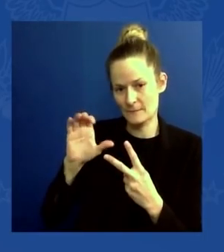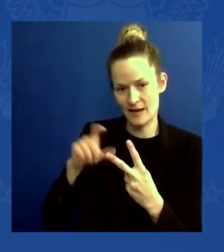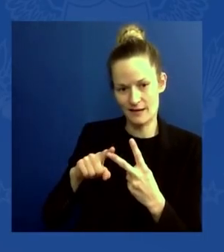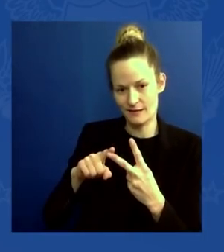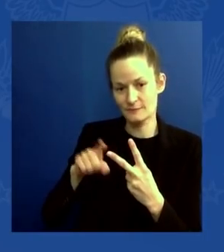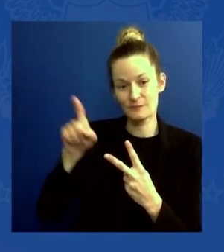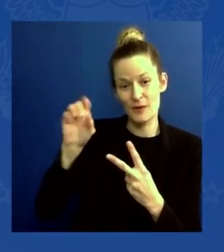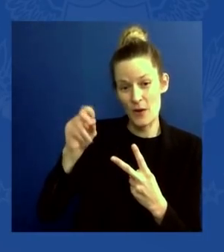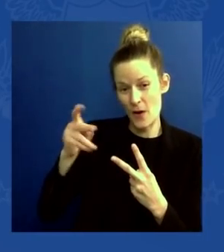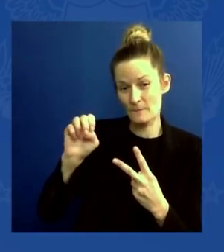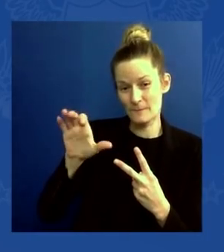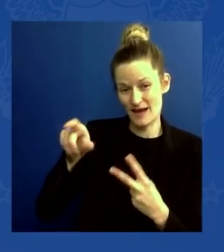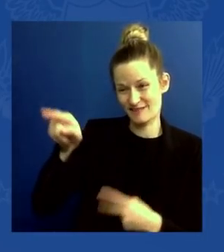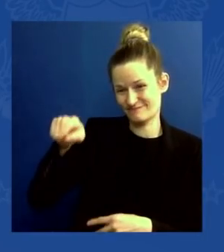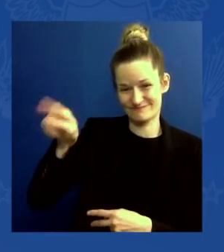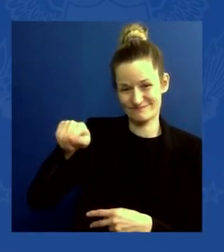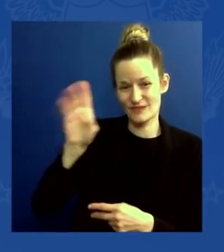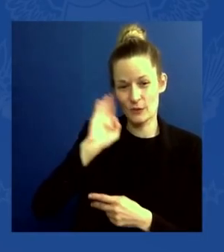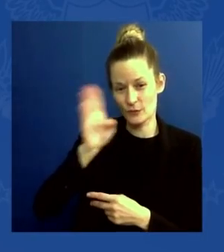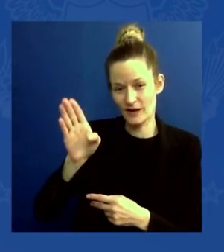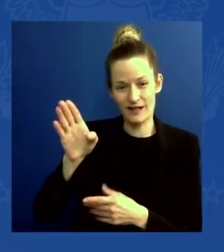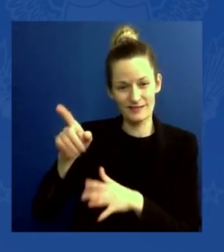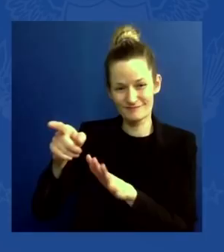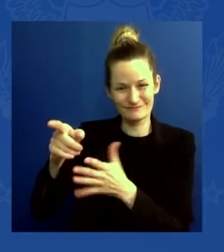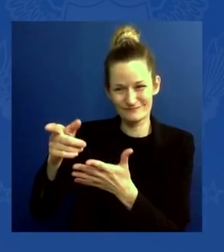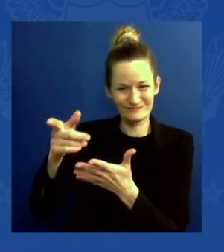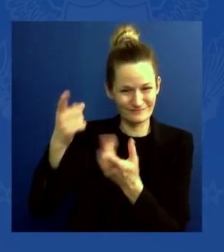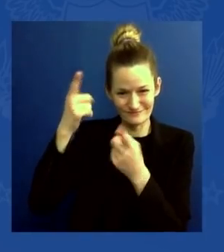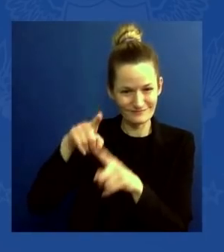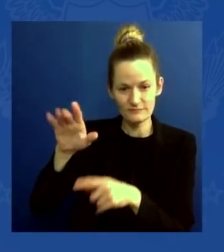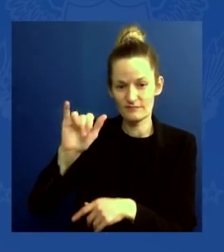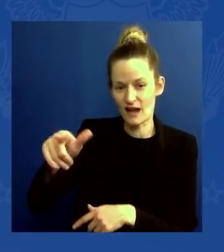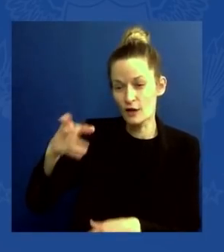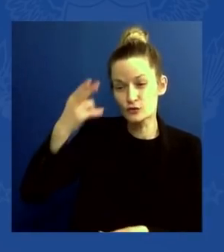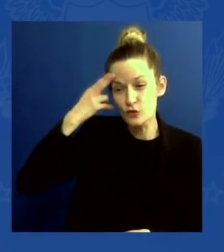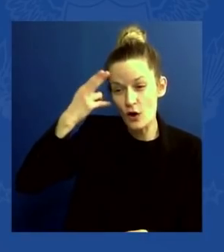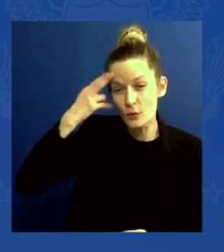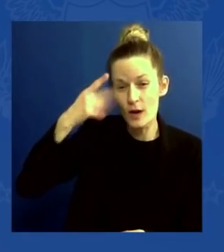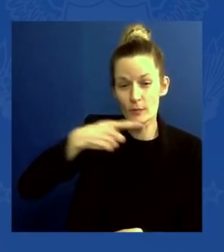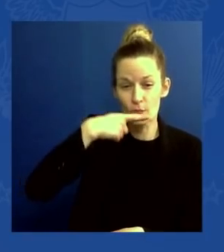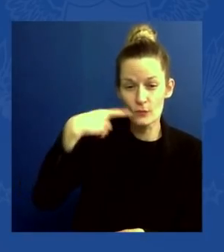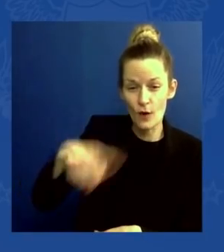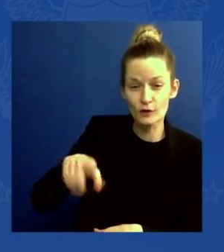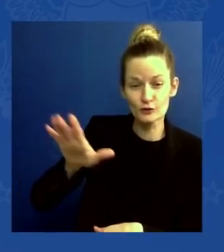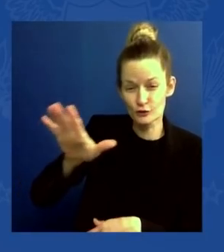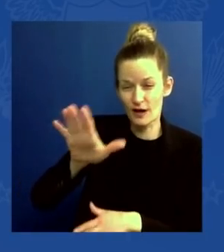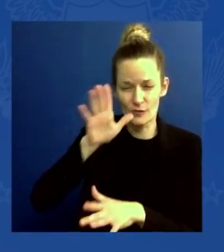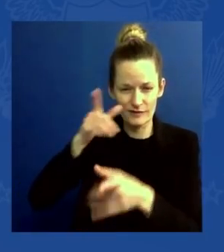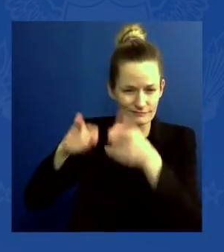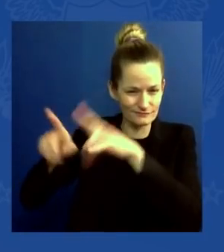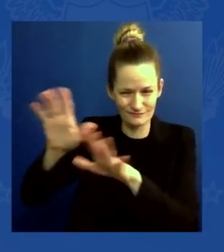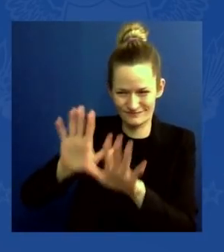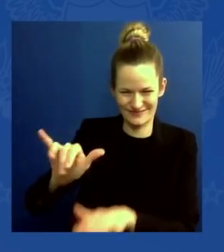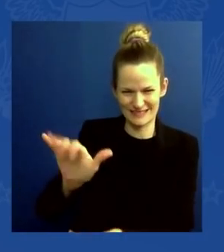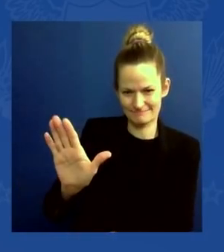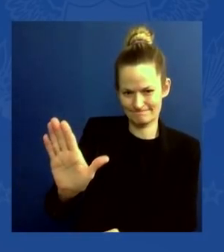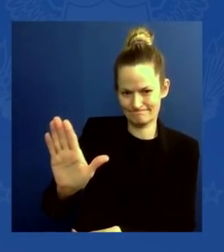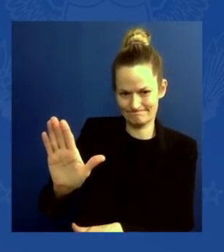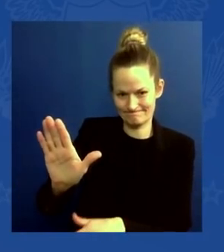and I'm dealing with other countries; at an appropriate time, I will talk about it -- that we can get more energy in the --